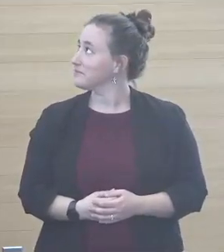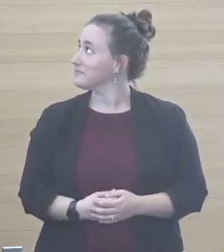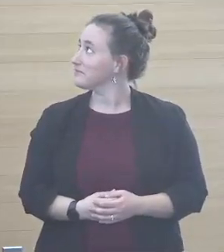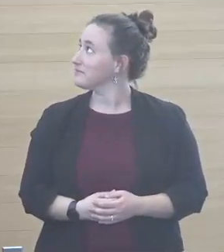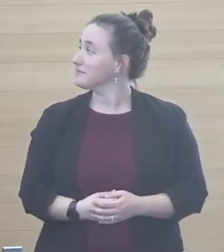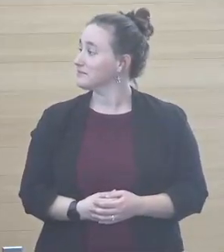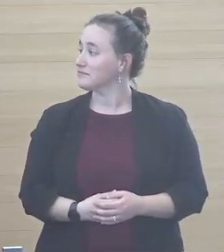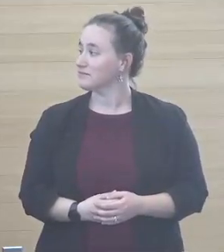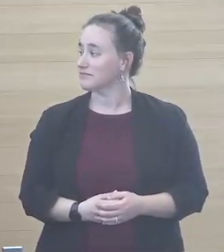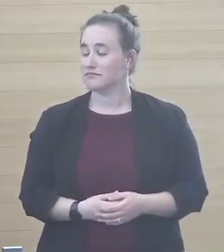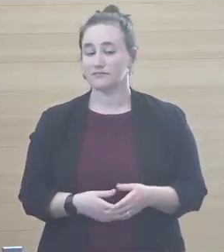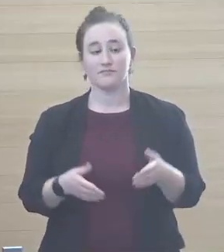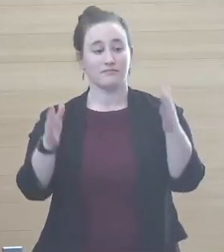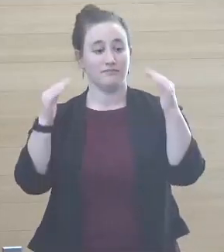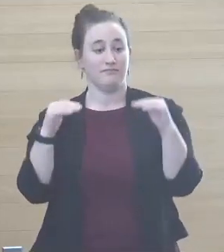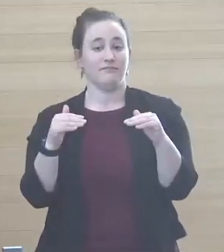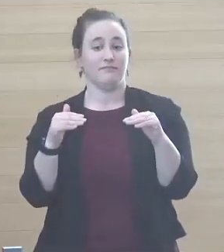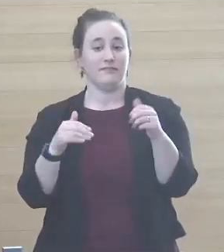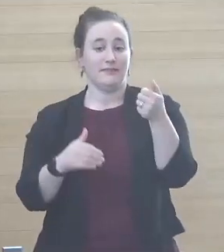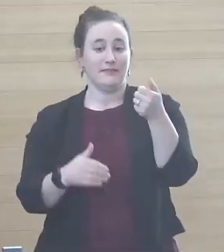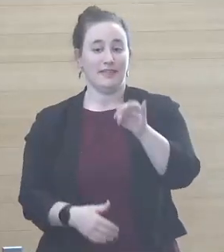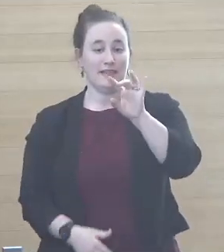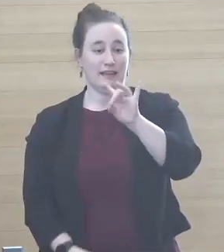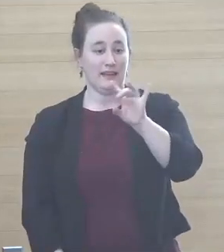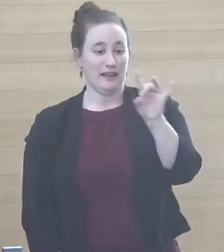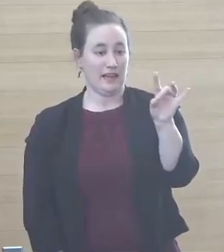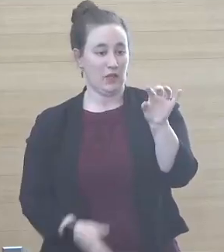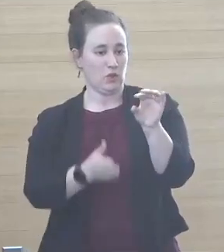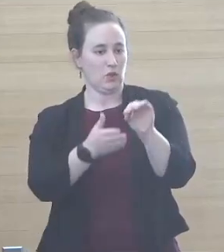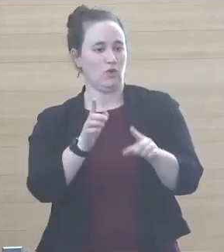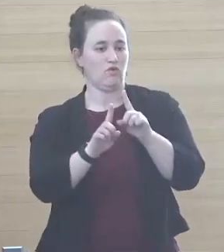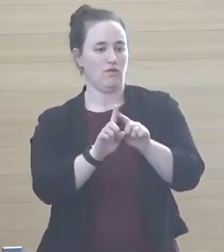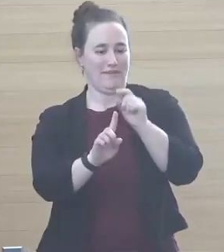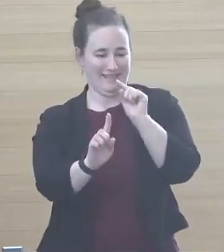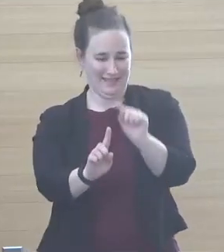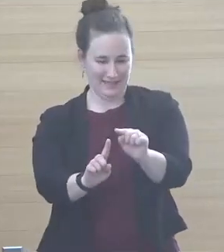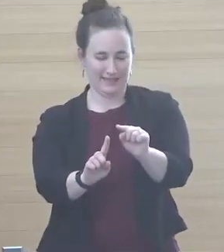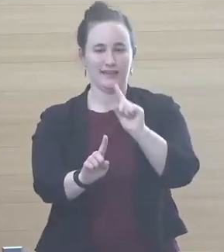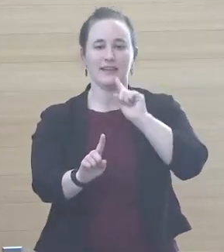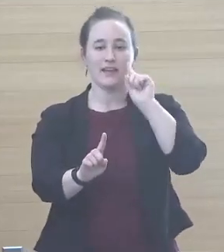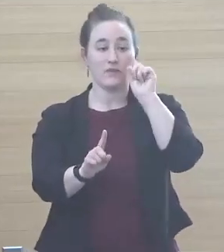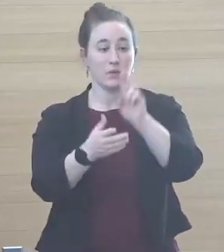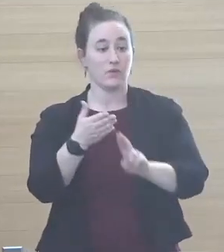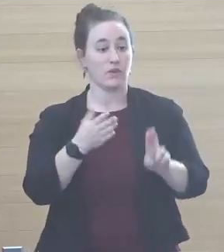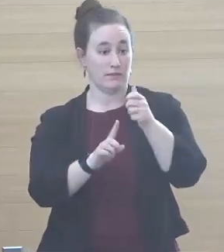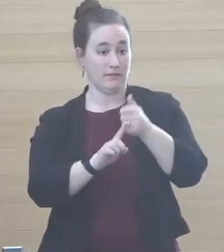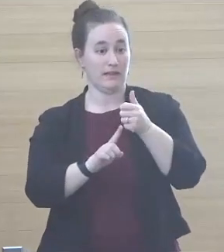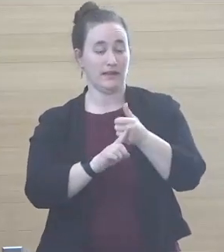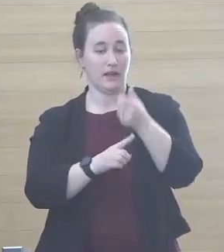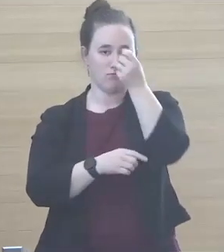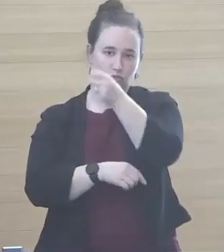In 1988, students from this Deaf university protested Deaf President Now,